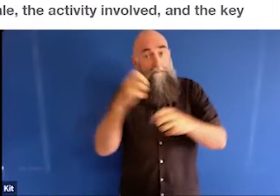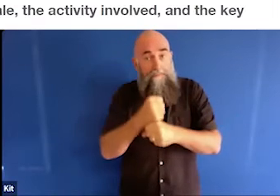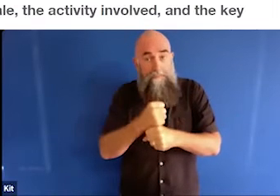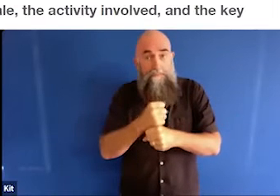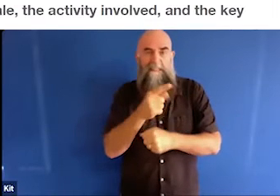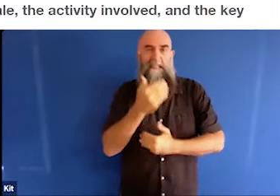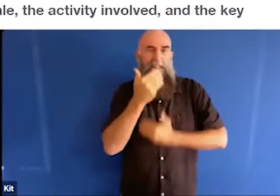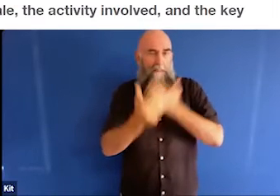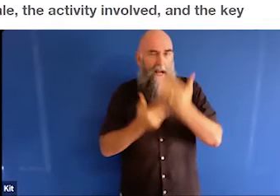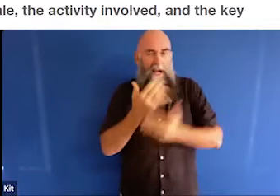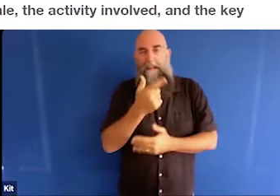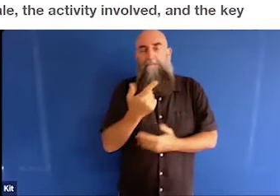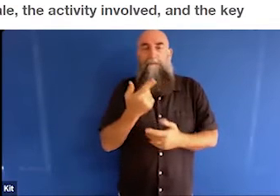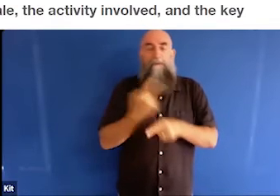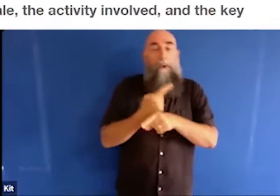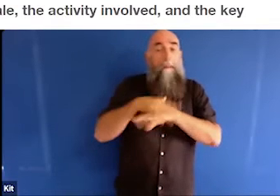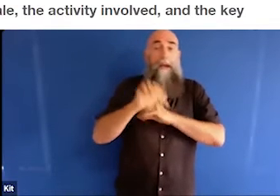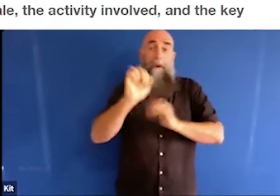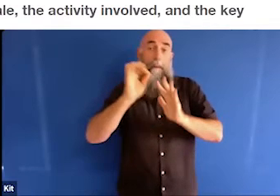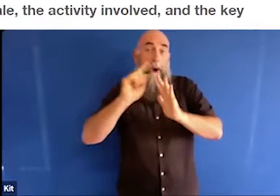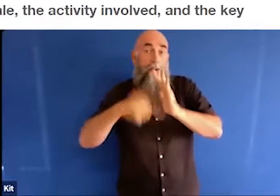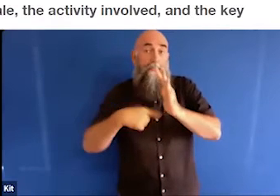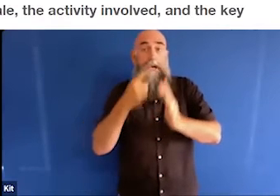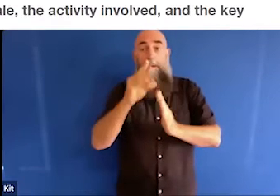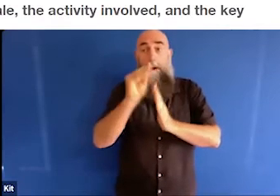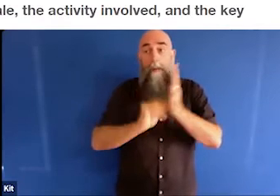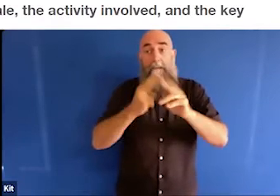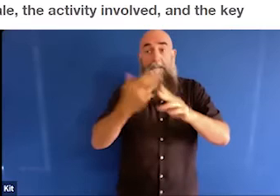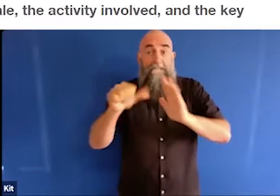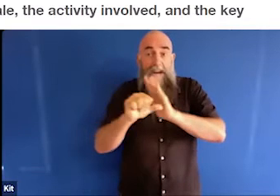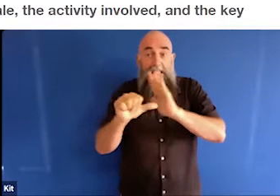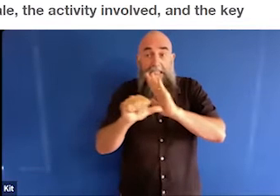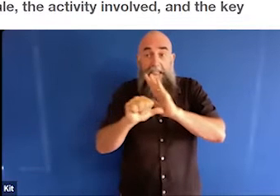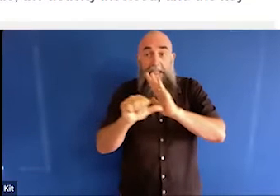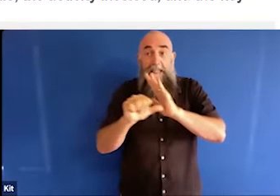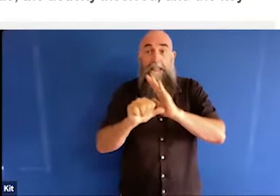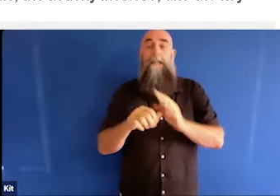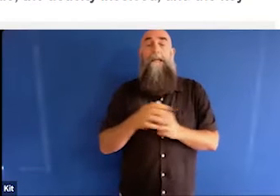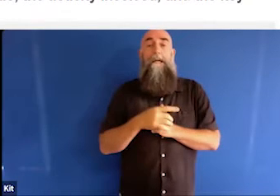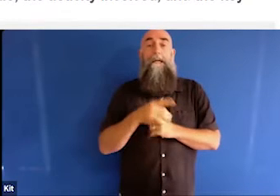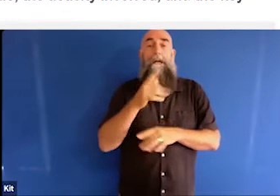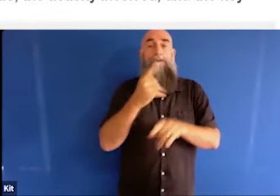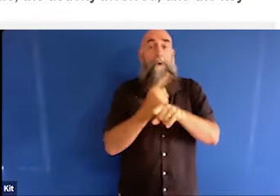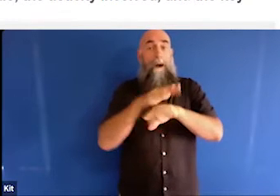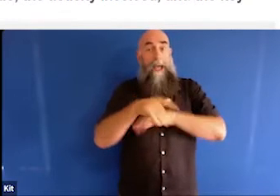a summary about the project you are applying for funding for. The "about you" section is about